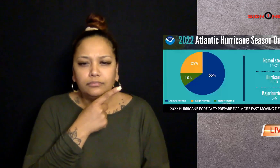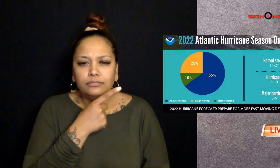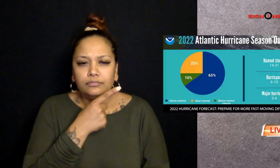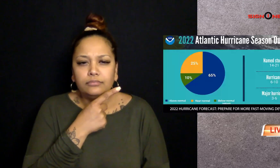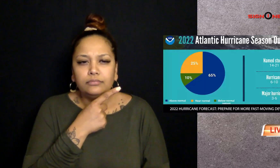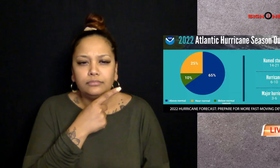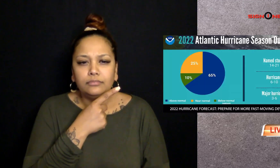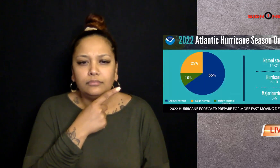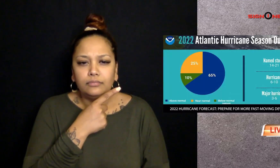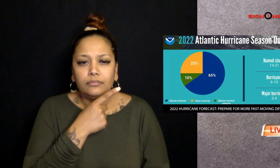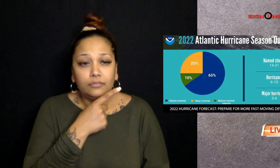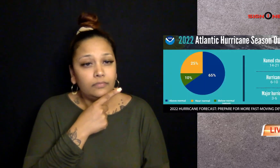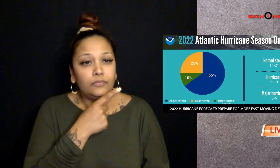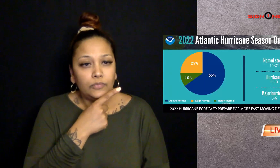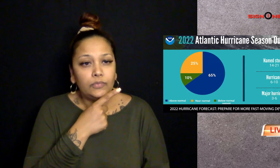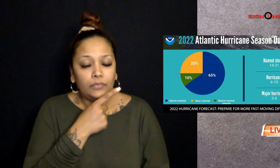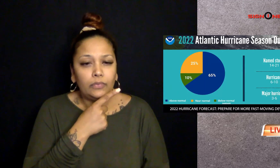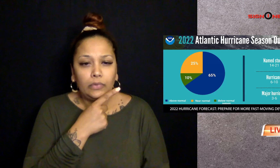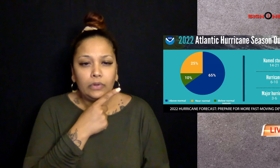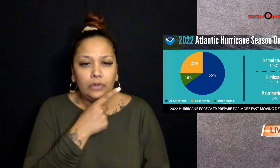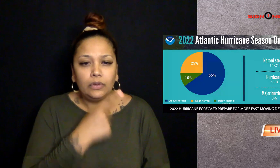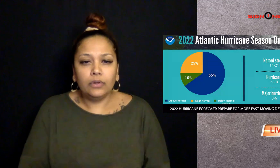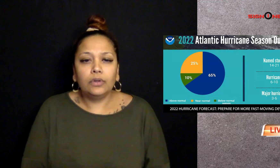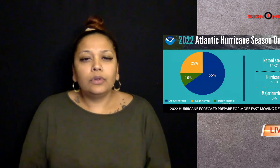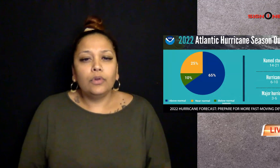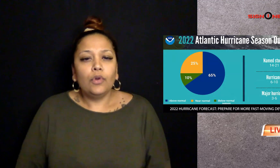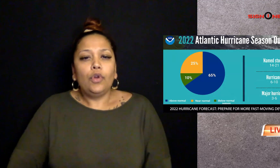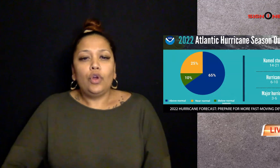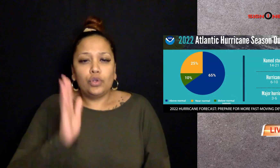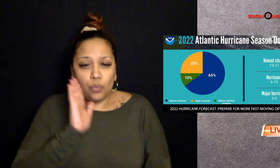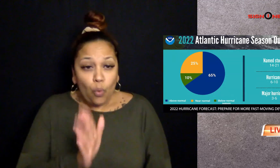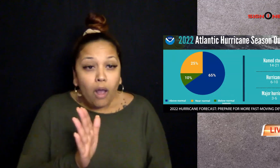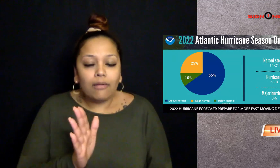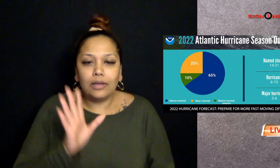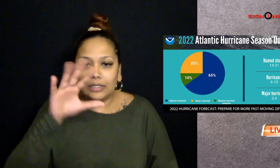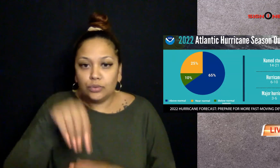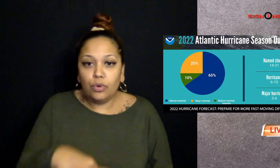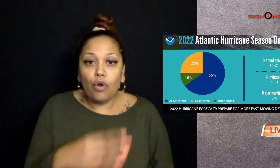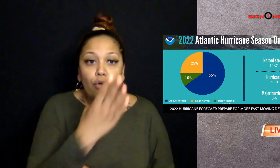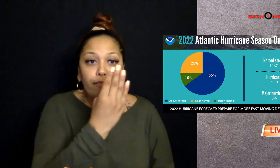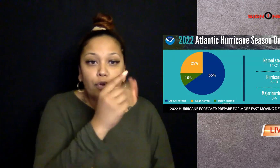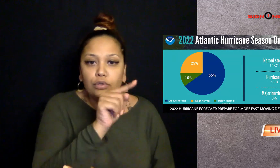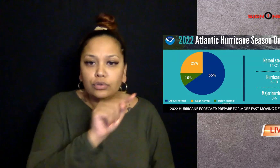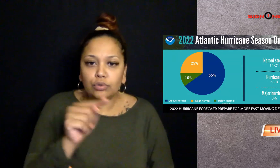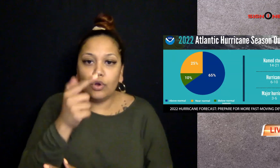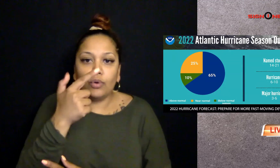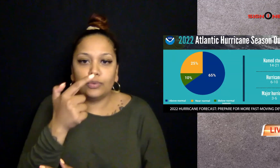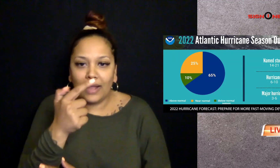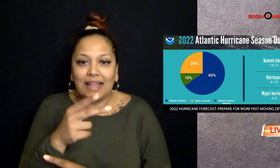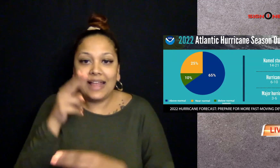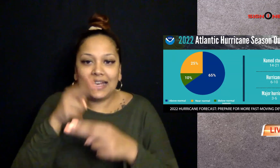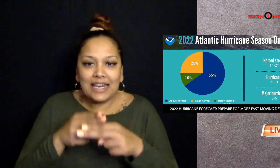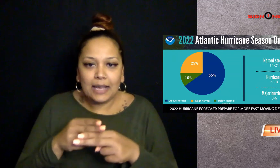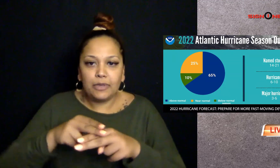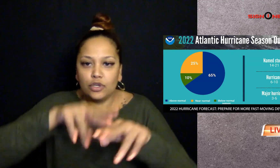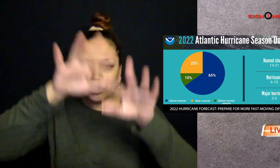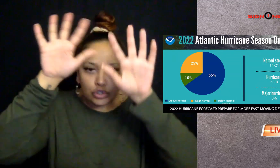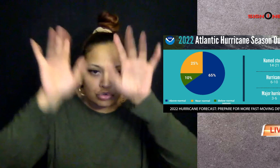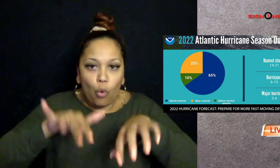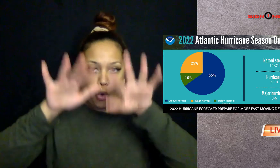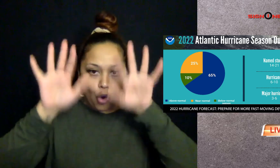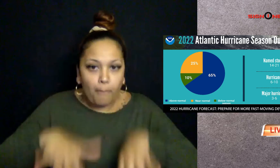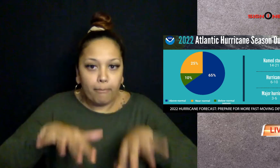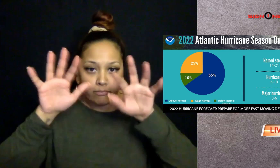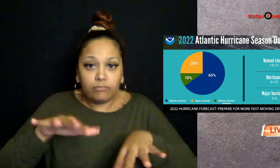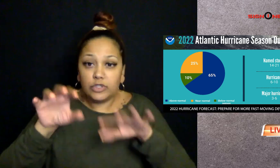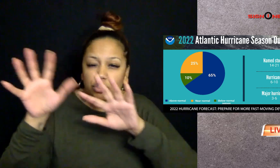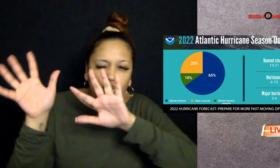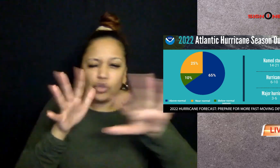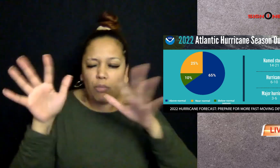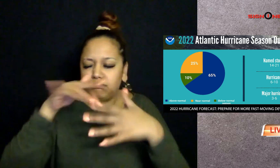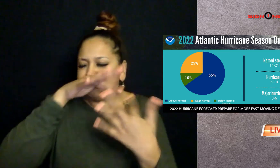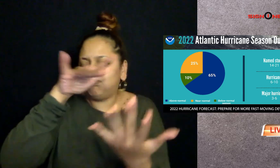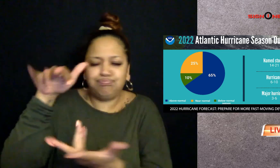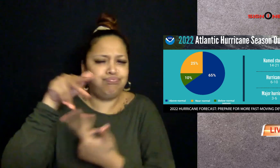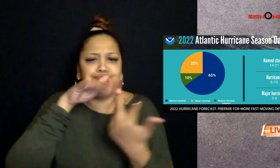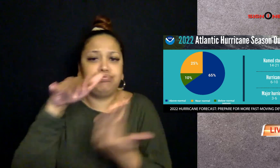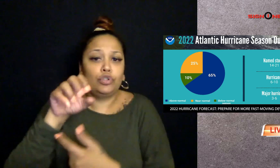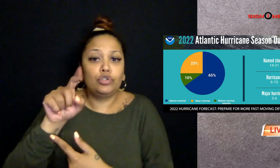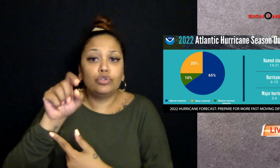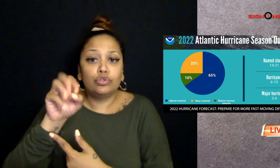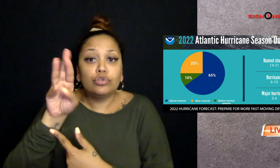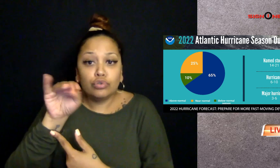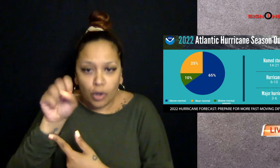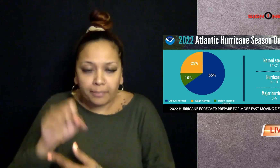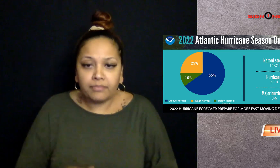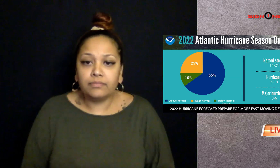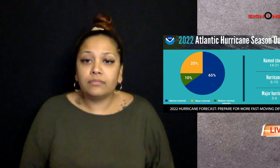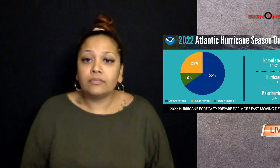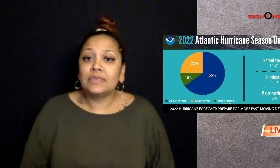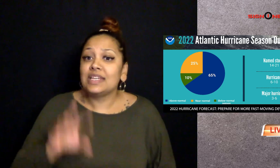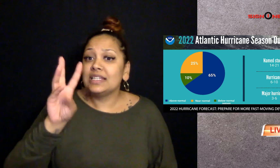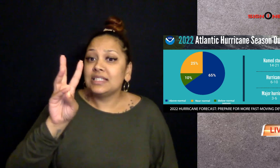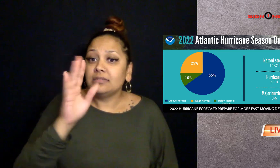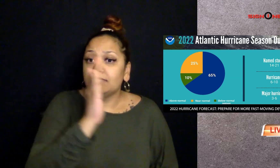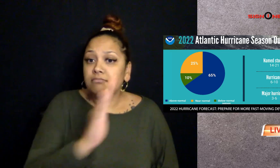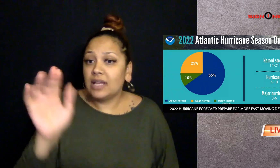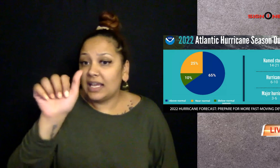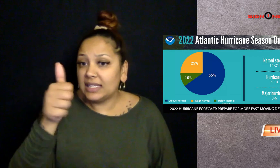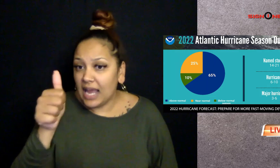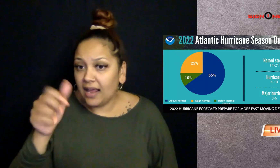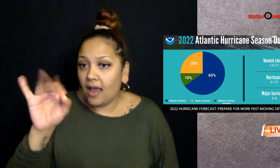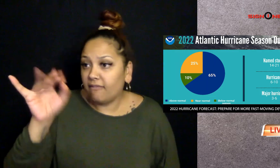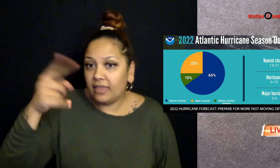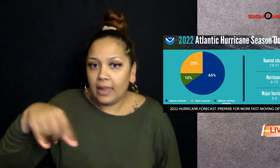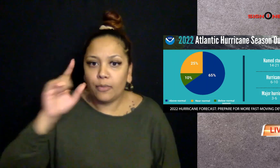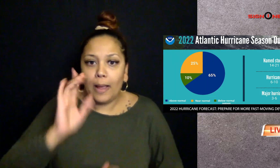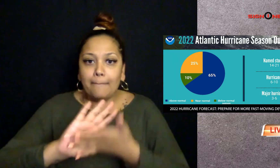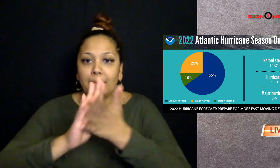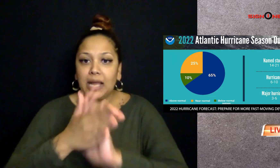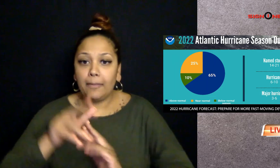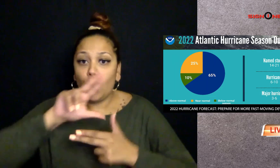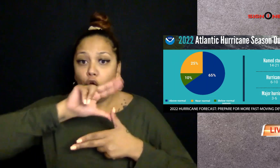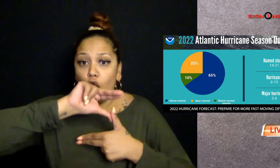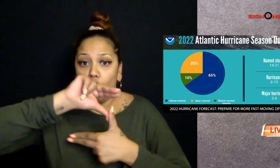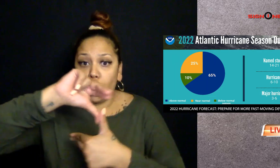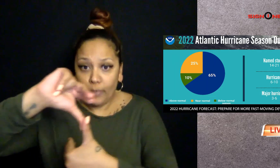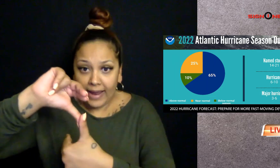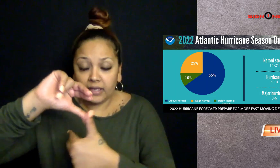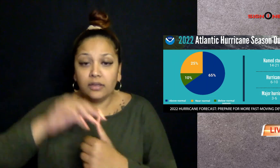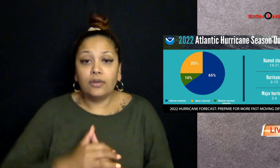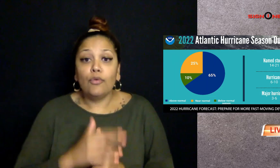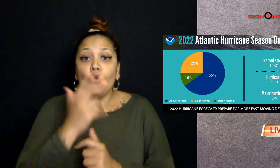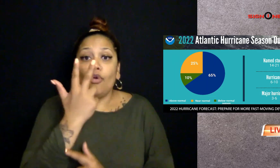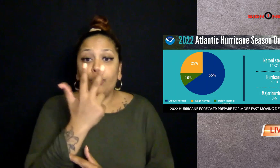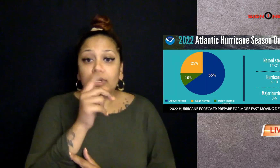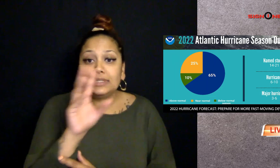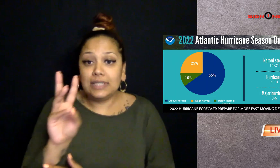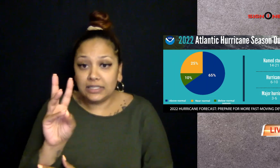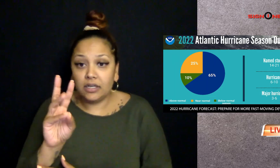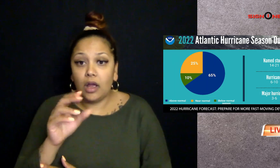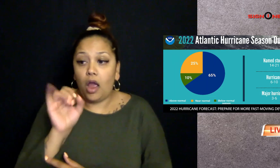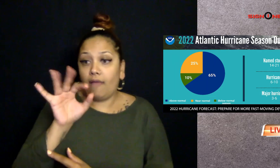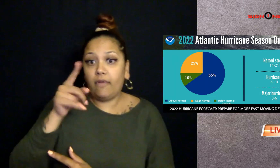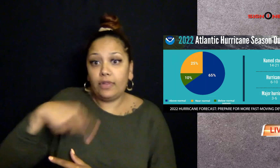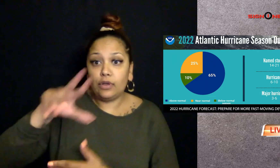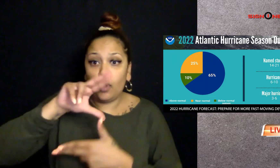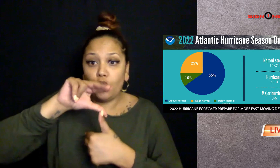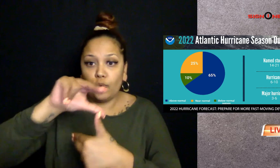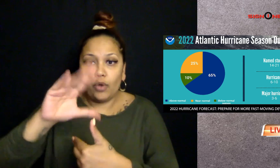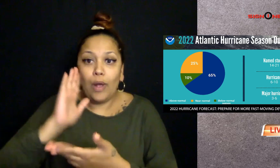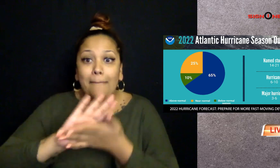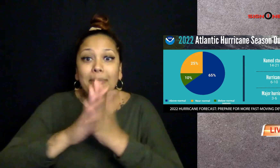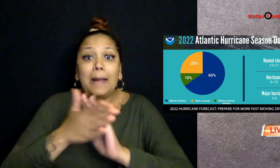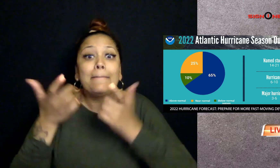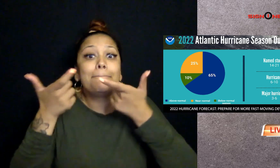can expect this year there will be 14 to 21 named storms 6 to 10 of them will become hurricanes